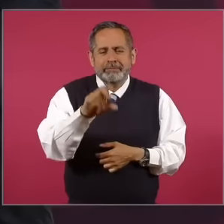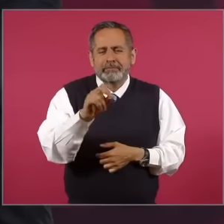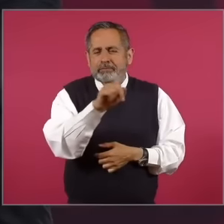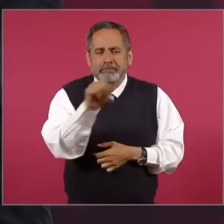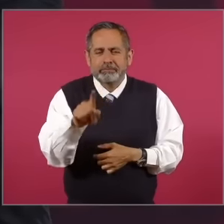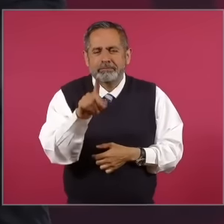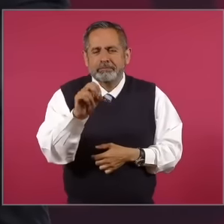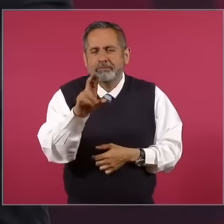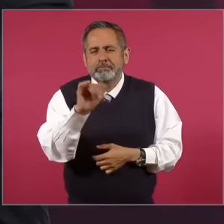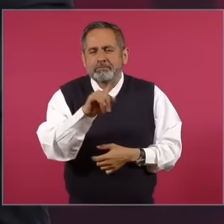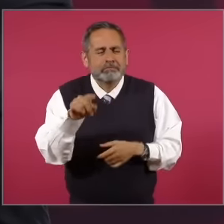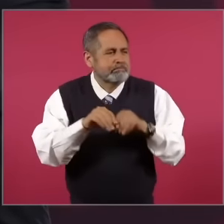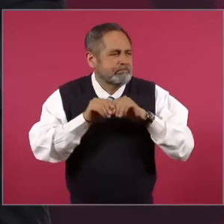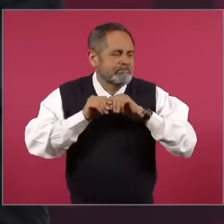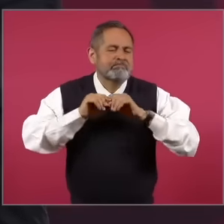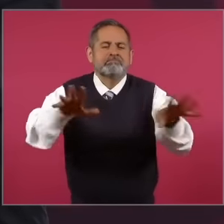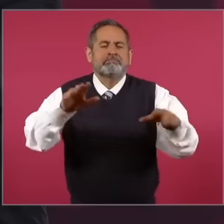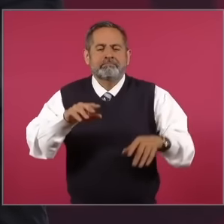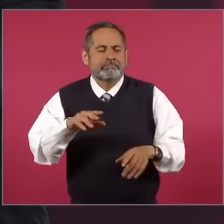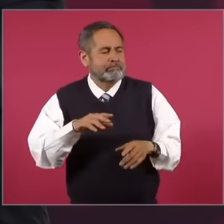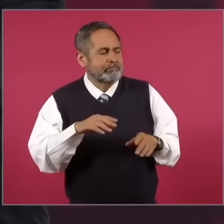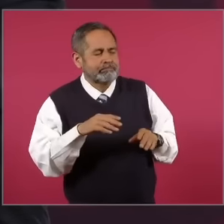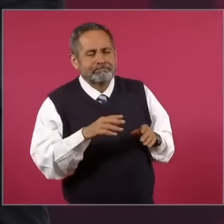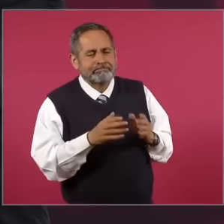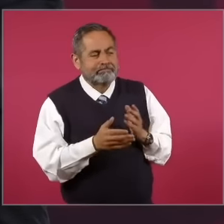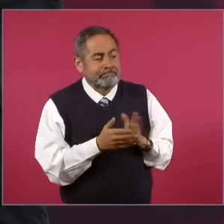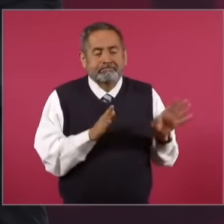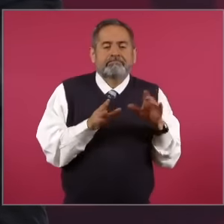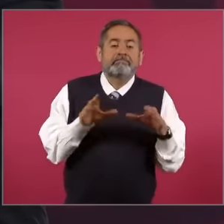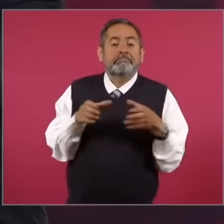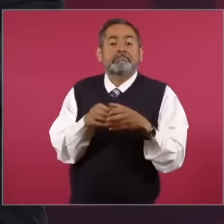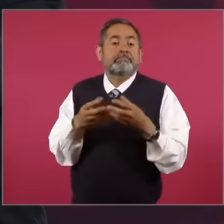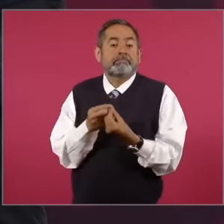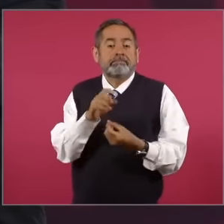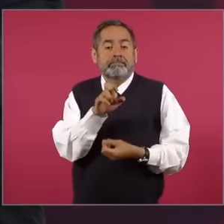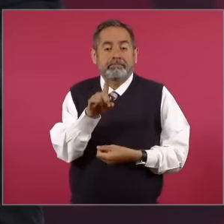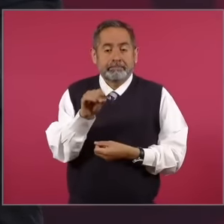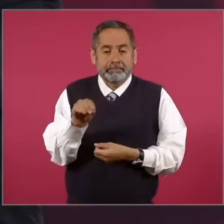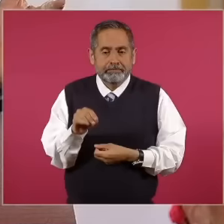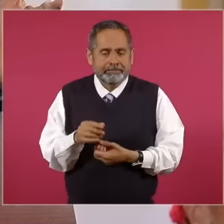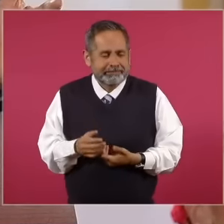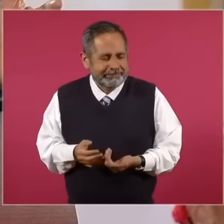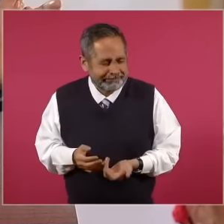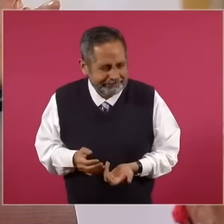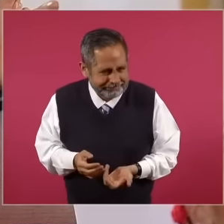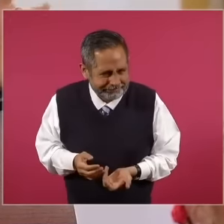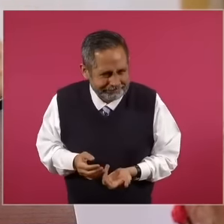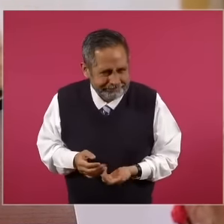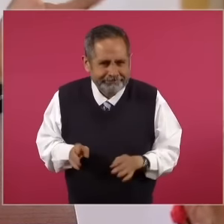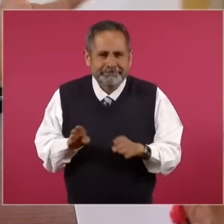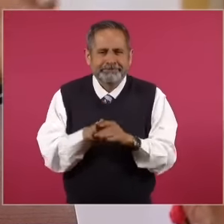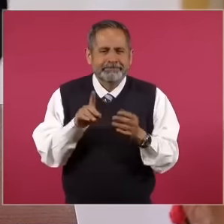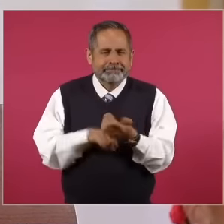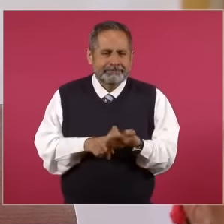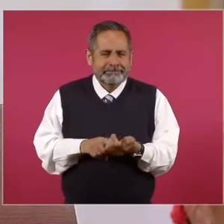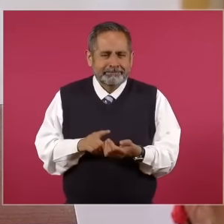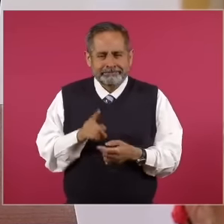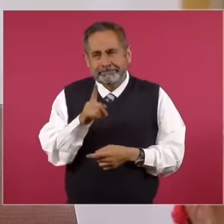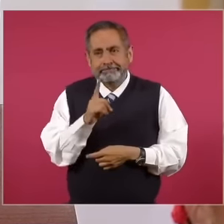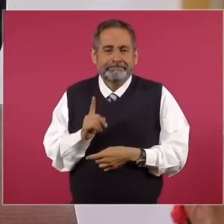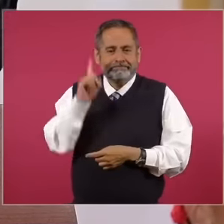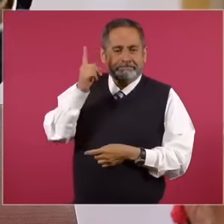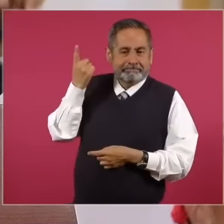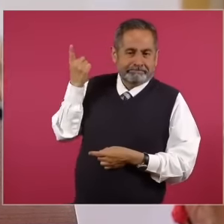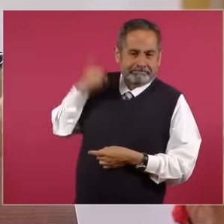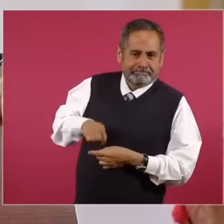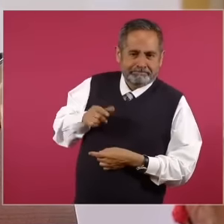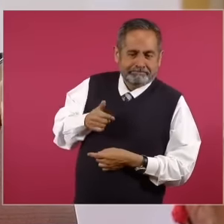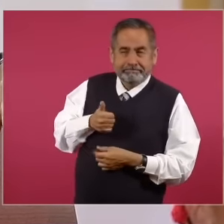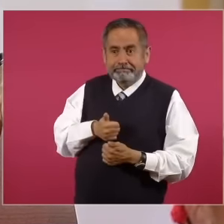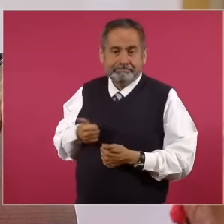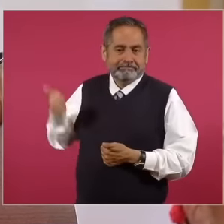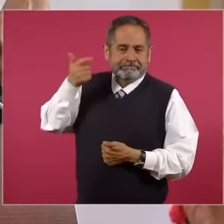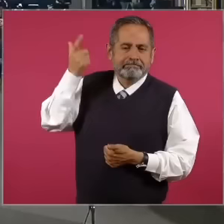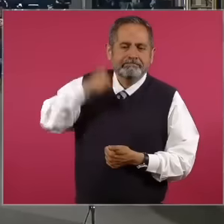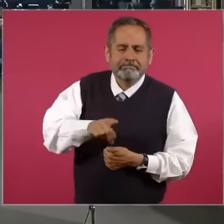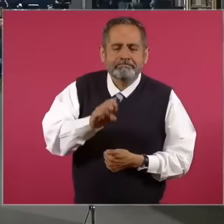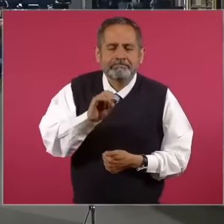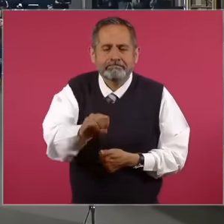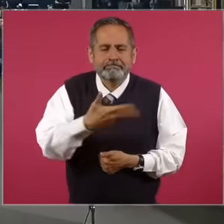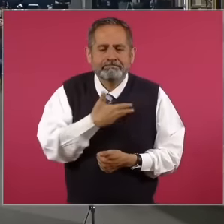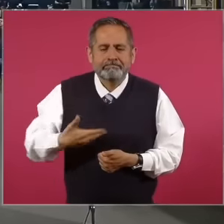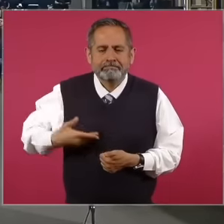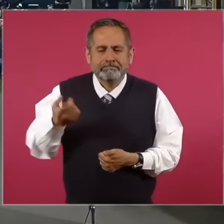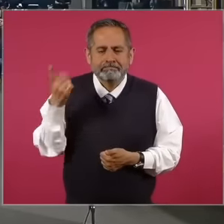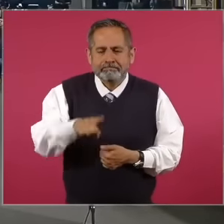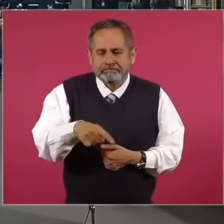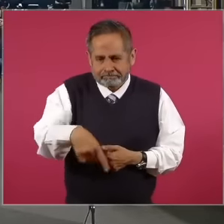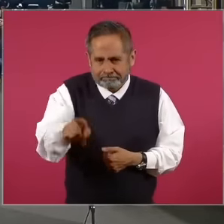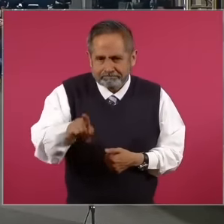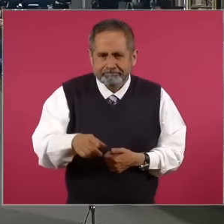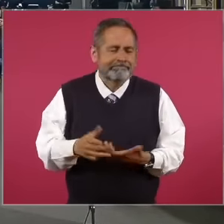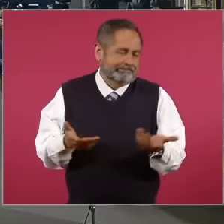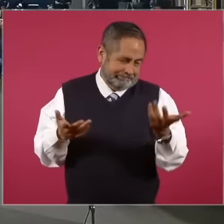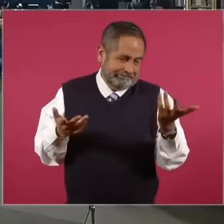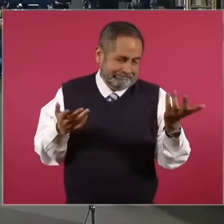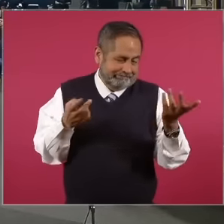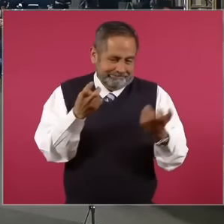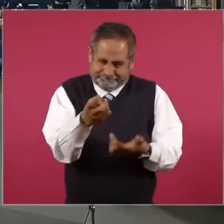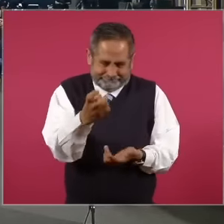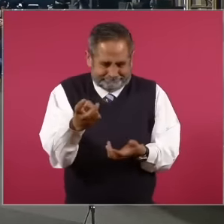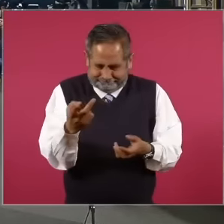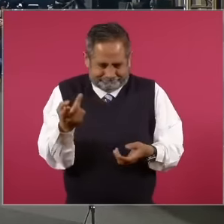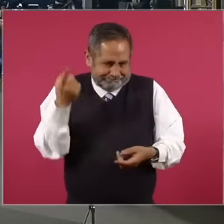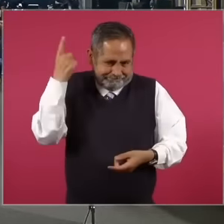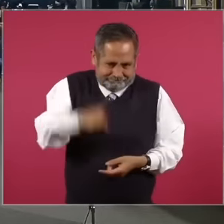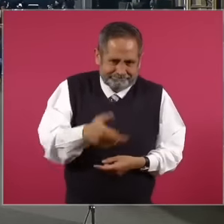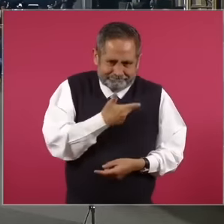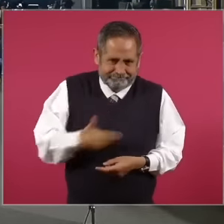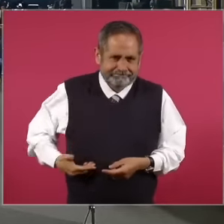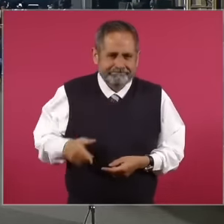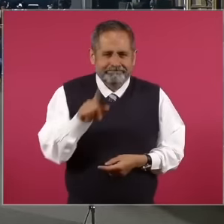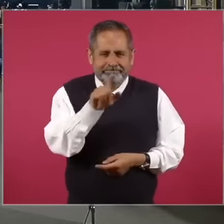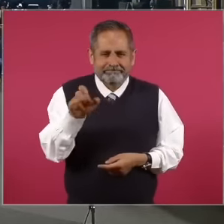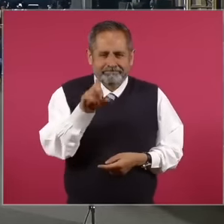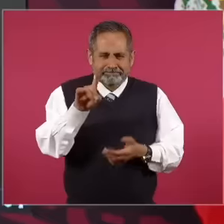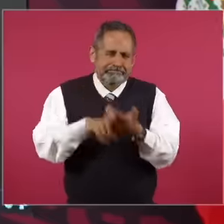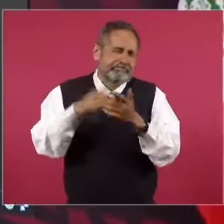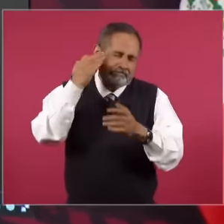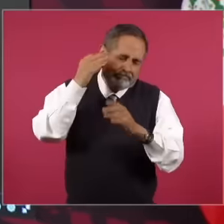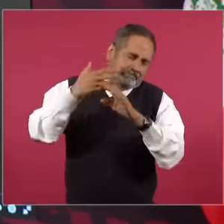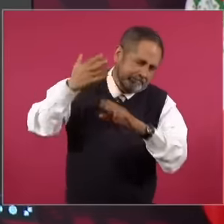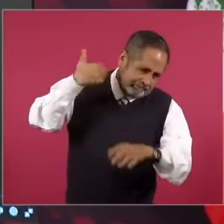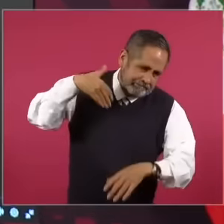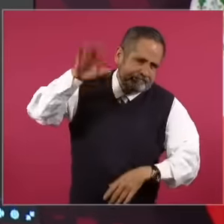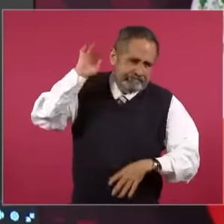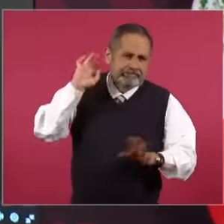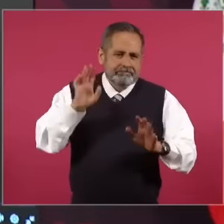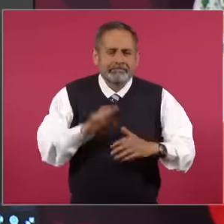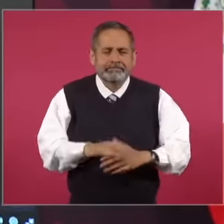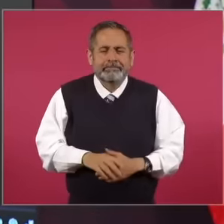eh No It happens if there is no line from the president, these are those times, not because all that